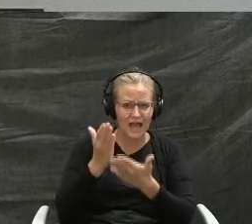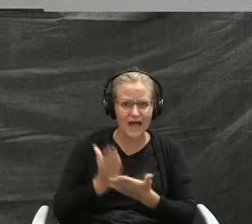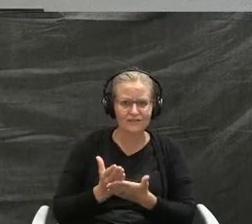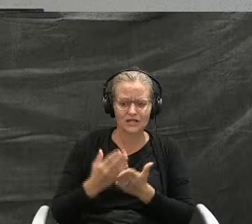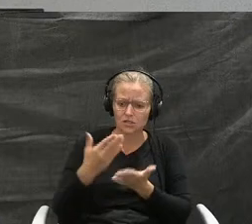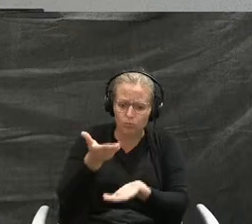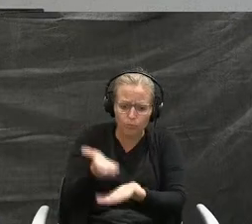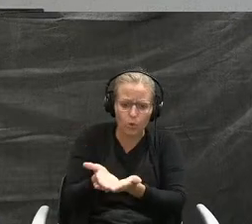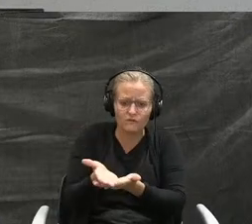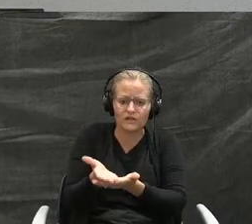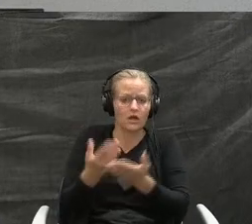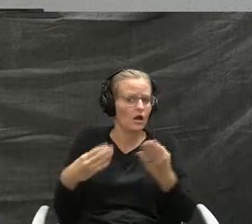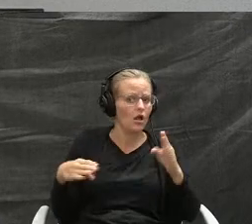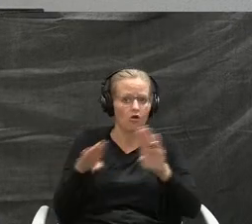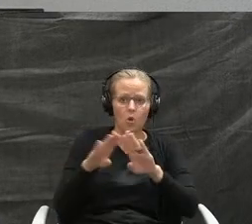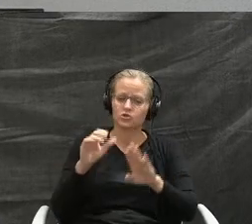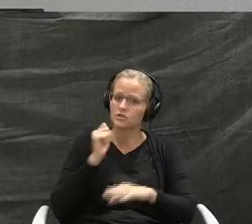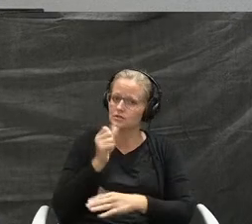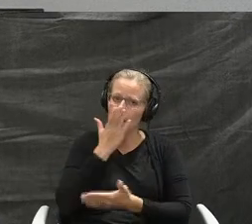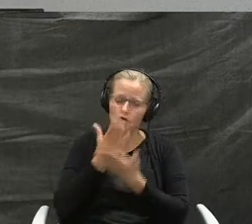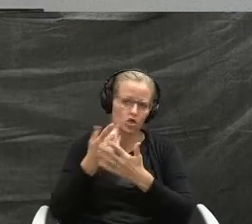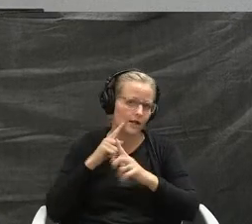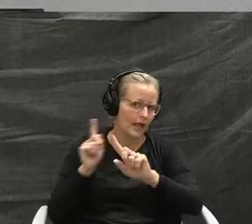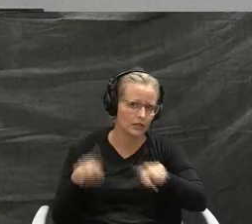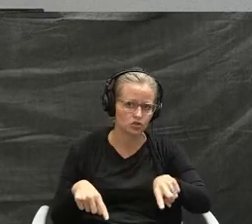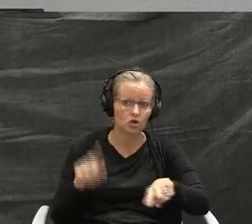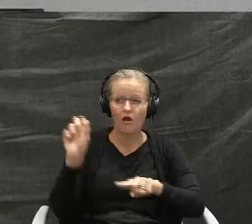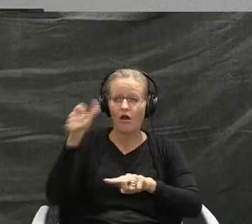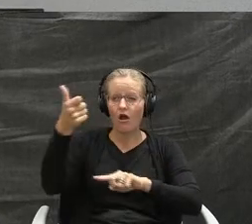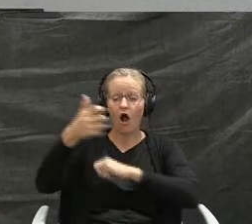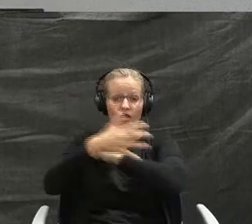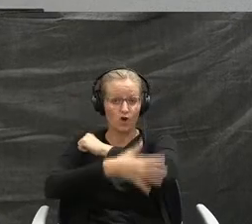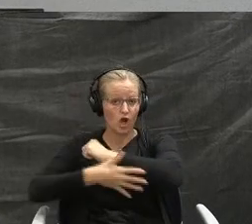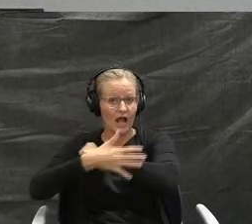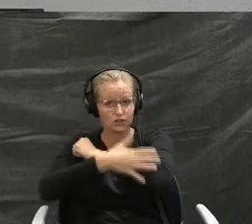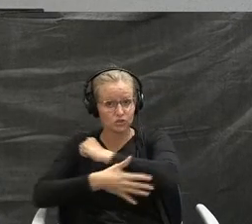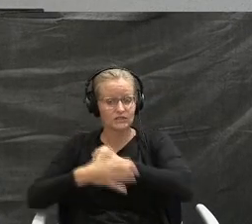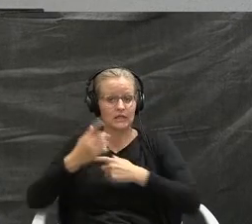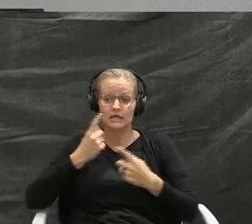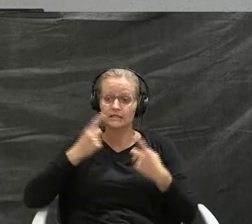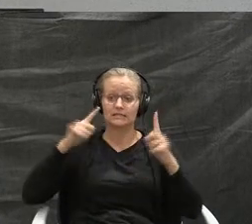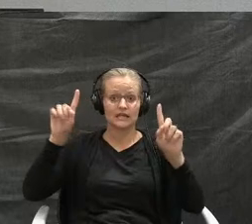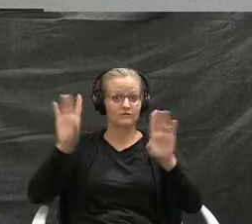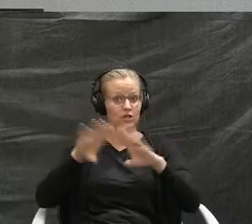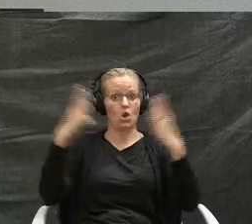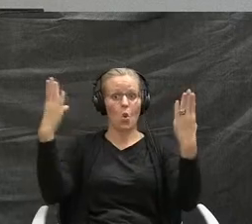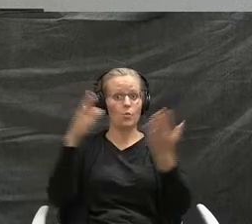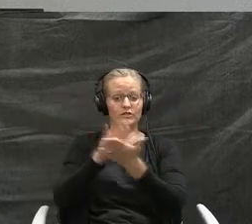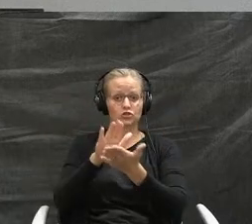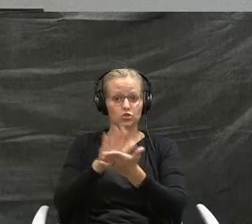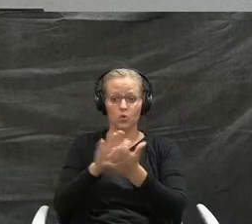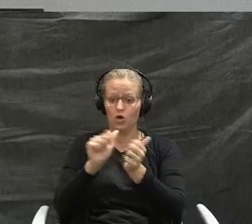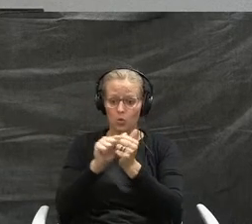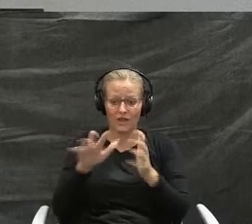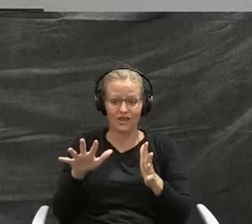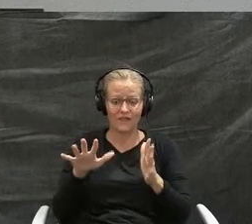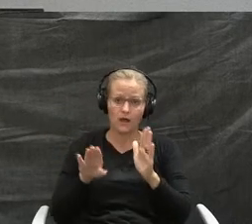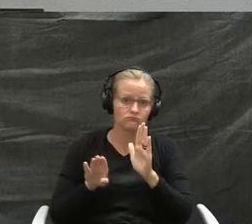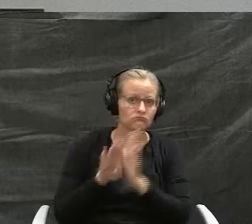and did not close. We also know that students are not as impacted if they are to